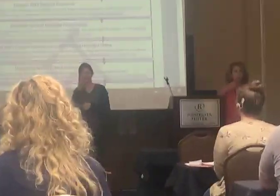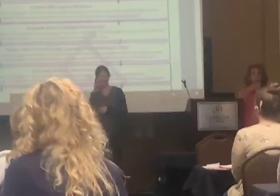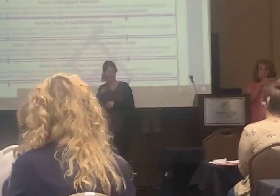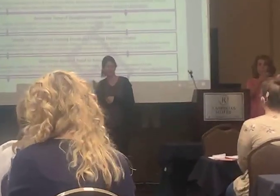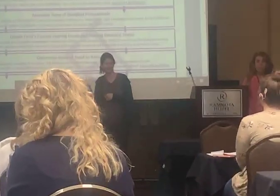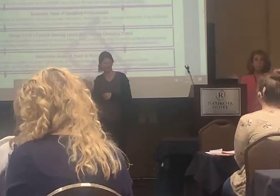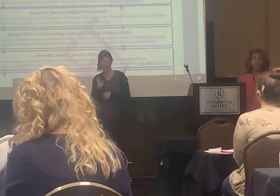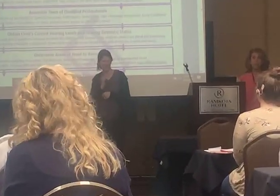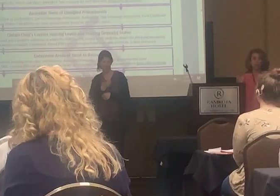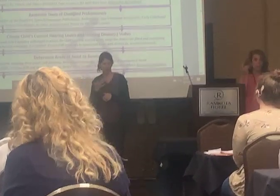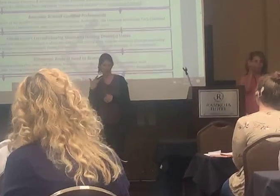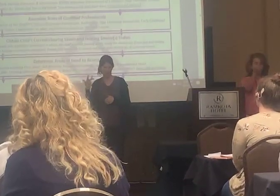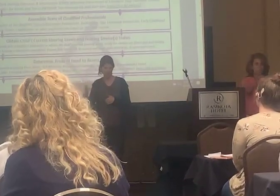our providers have